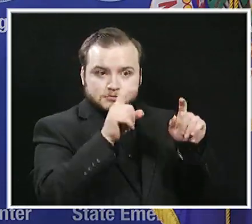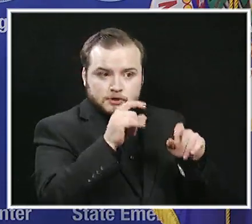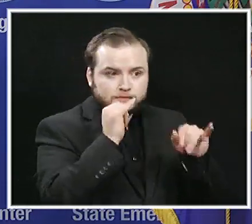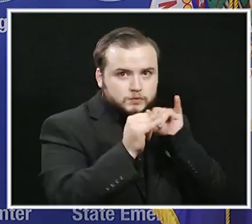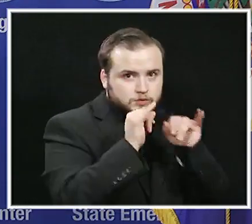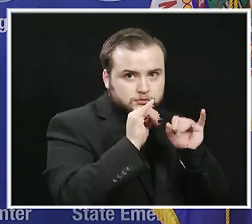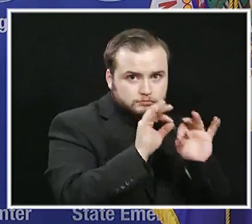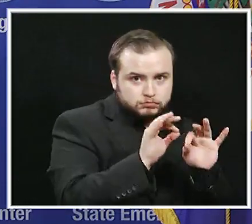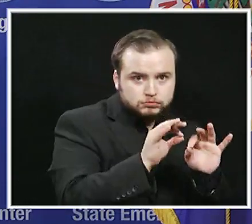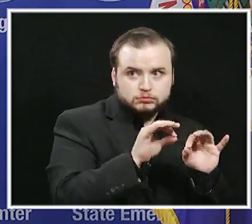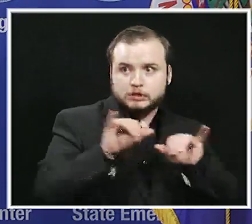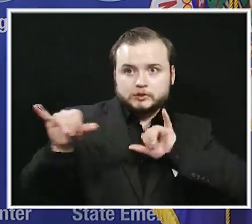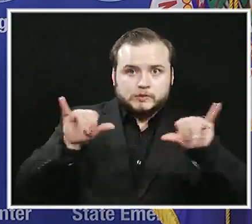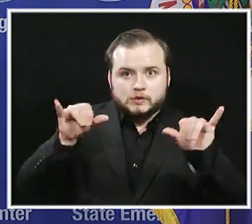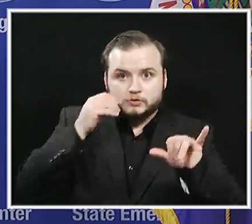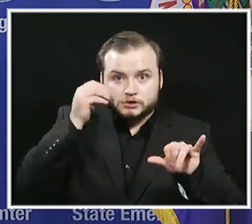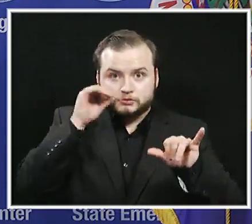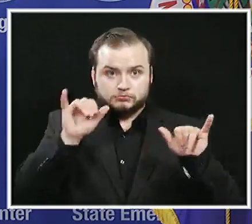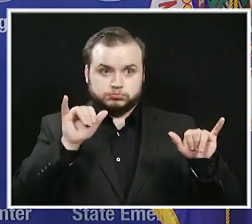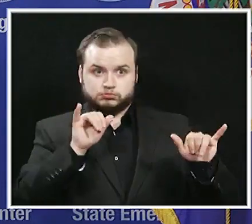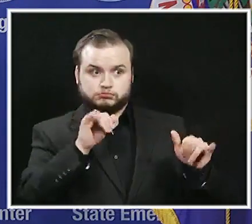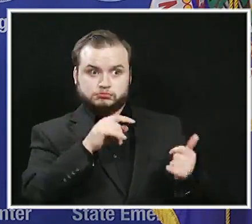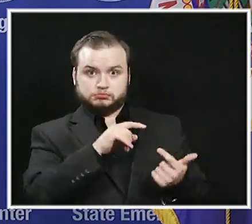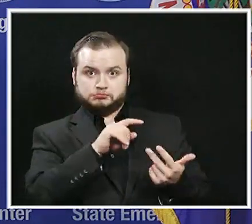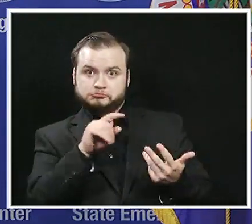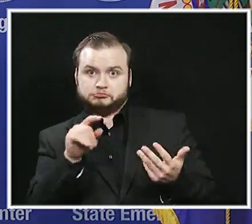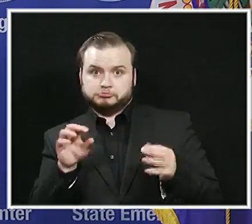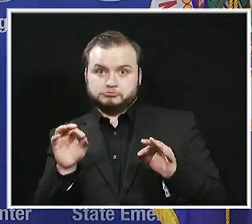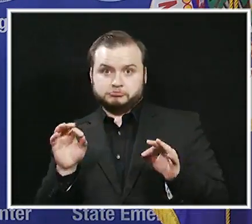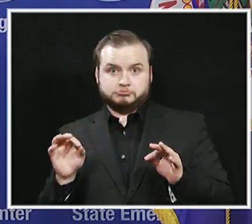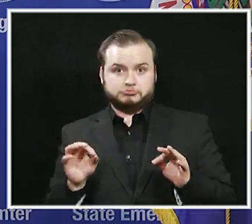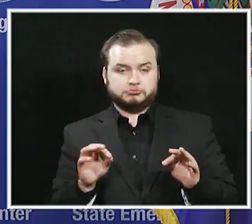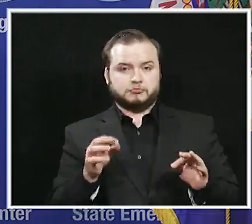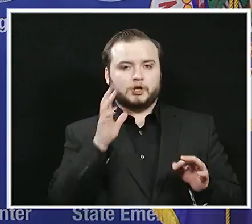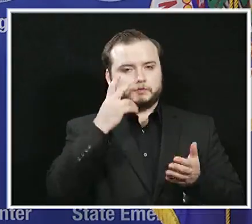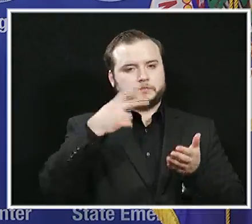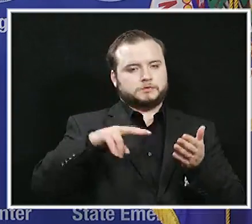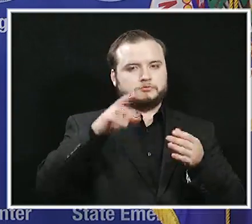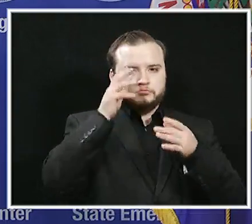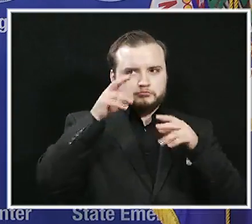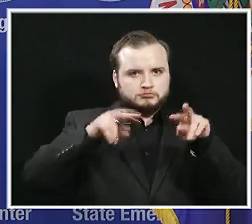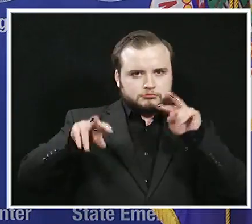hospital build-up, the testing, tracing, and thinking about getting businesses back, now the operational side